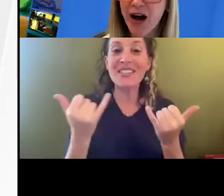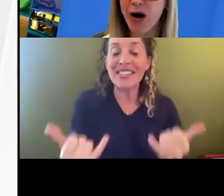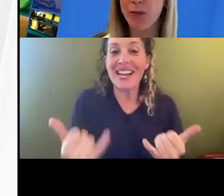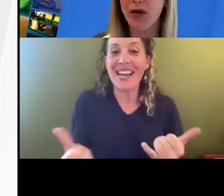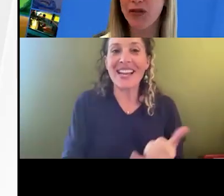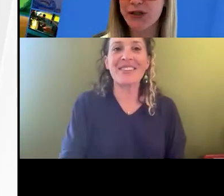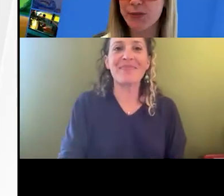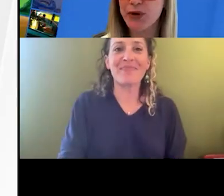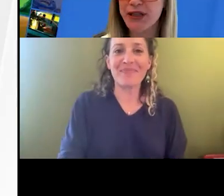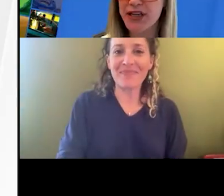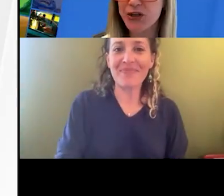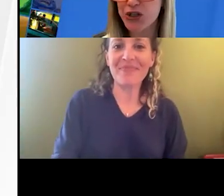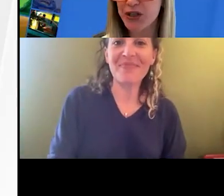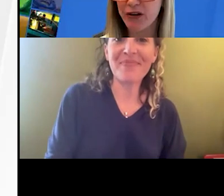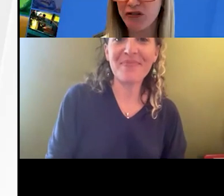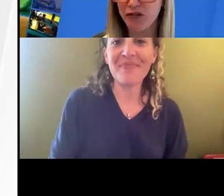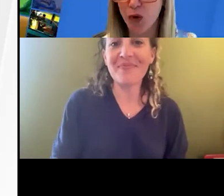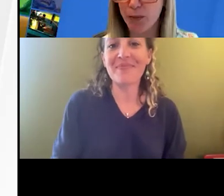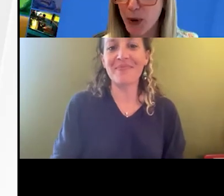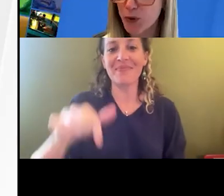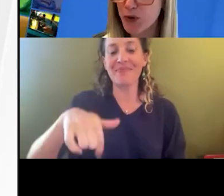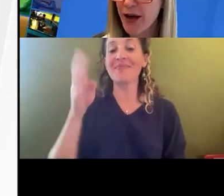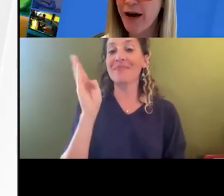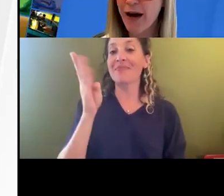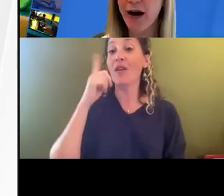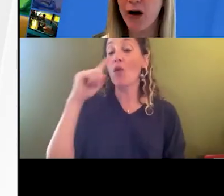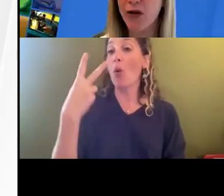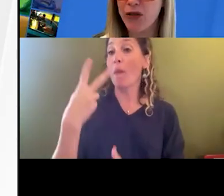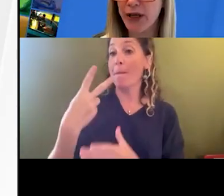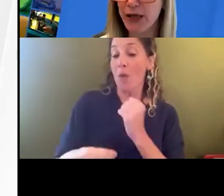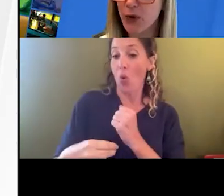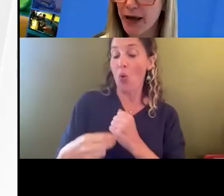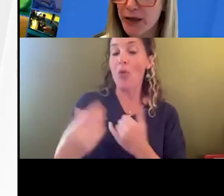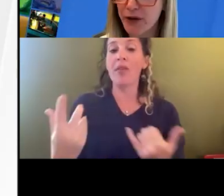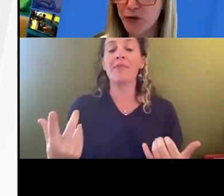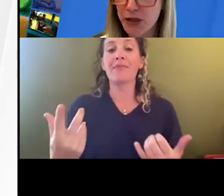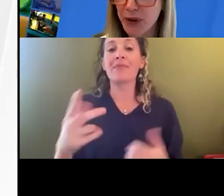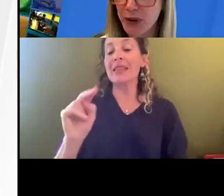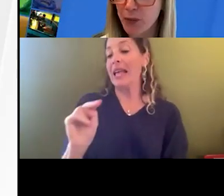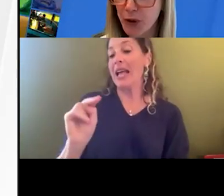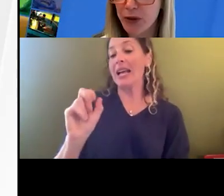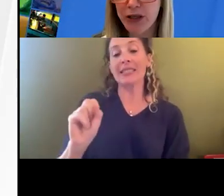This presentation is for both the NSF recipient community,